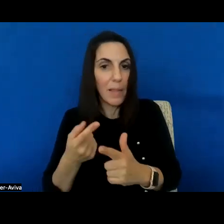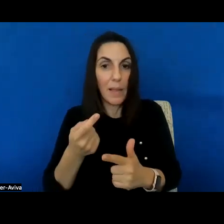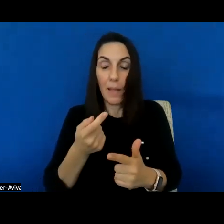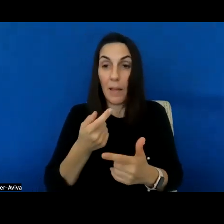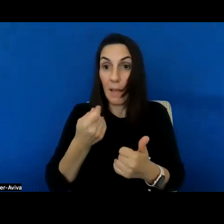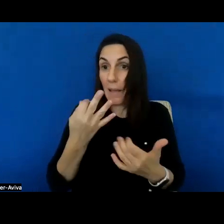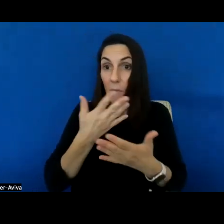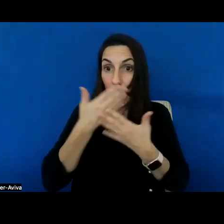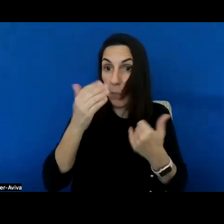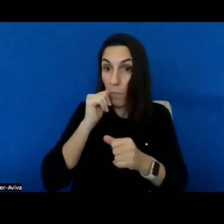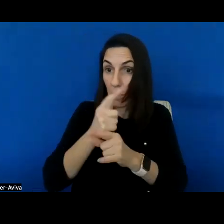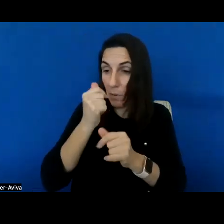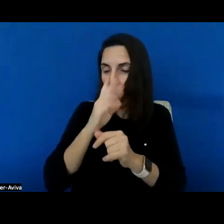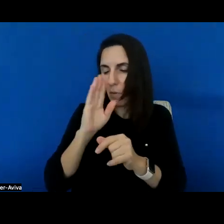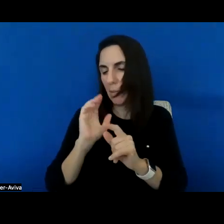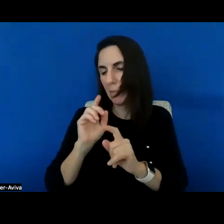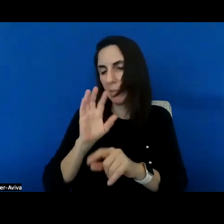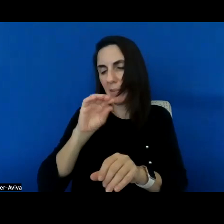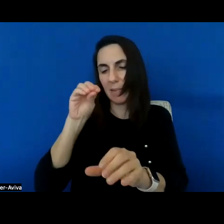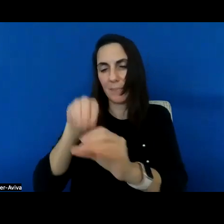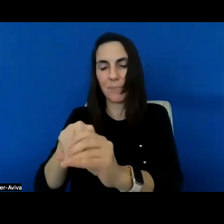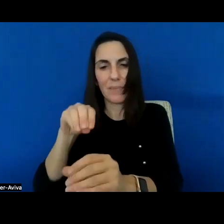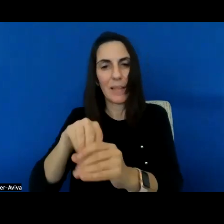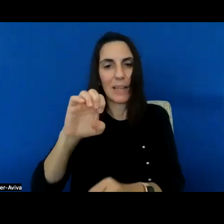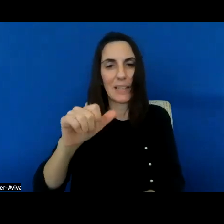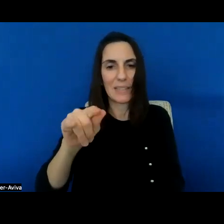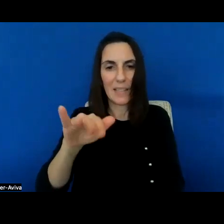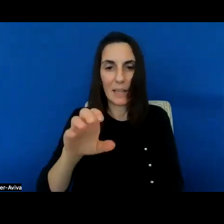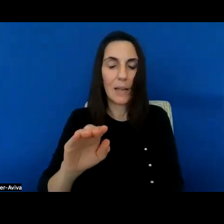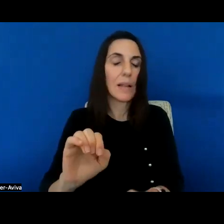also call, however, if I'm on Medicaid, and I pass away.